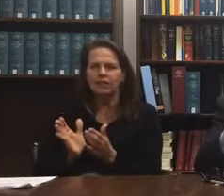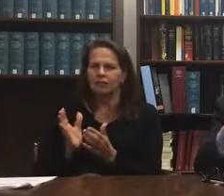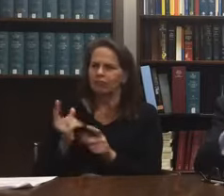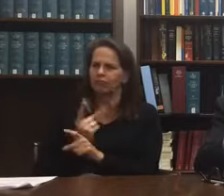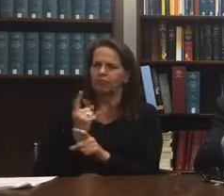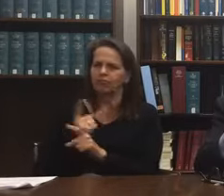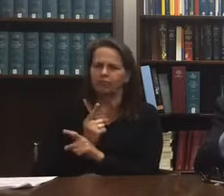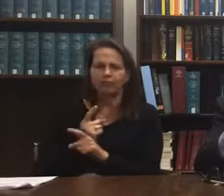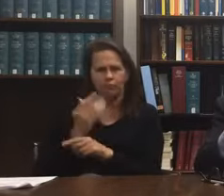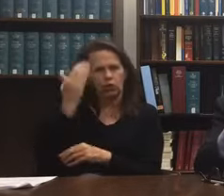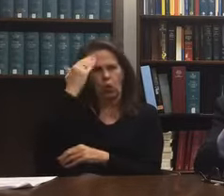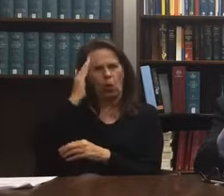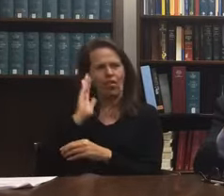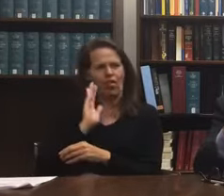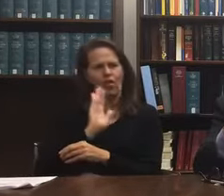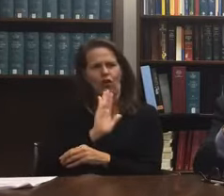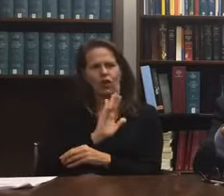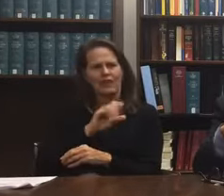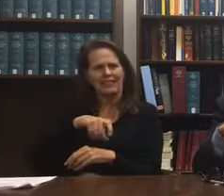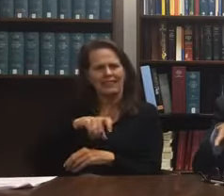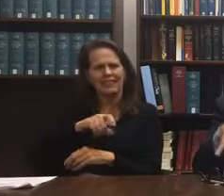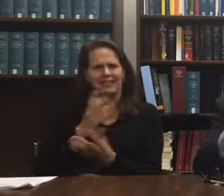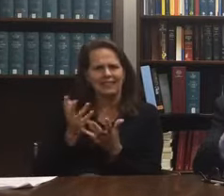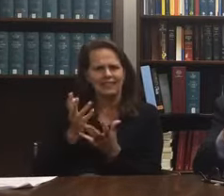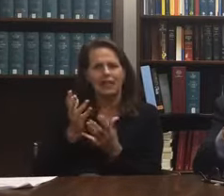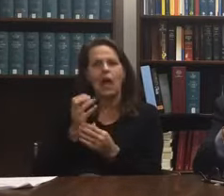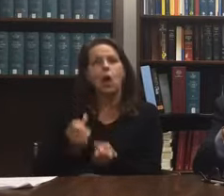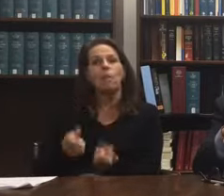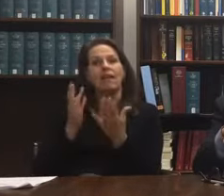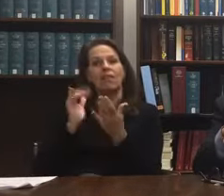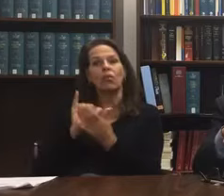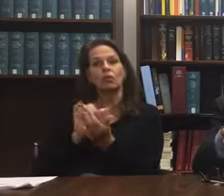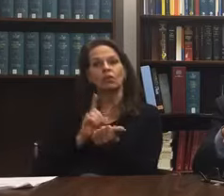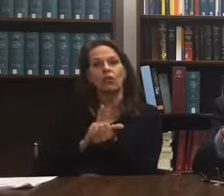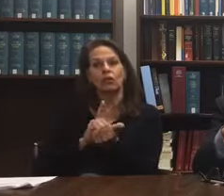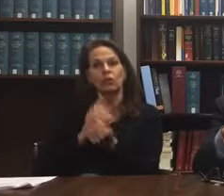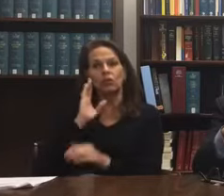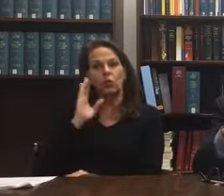nursing services you've requested however many of those doctors will sign